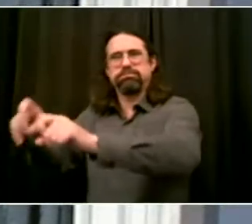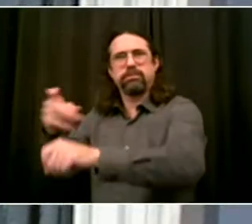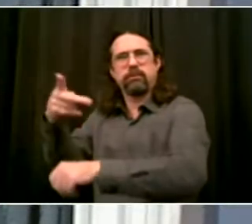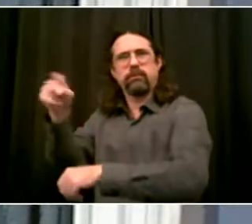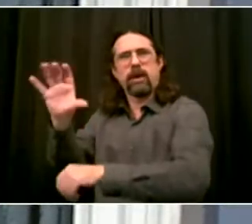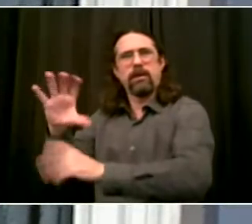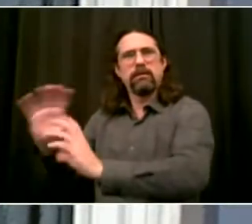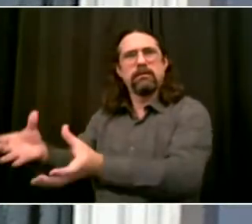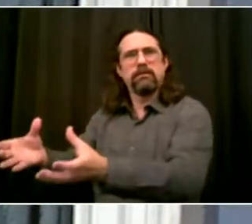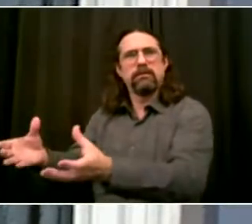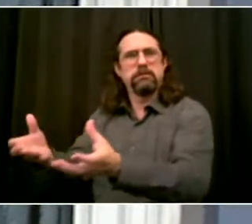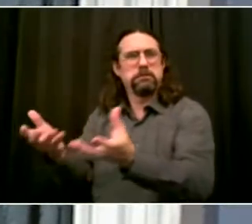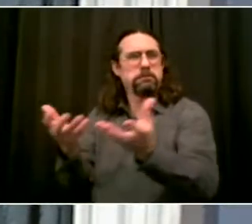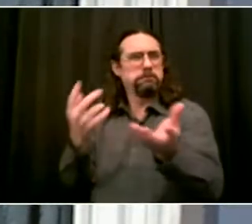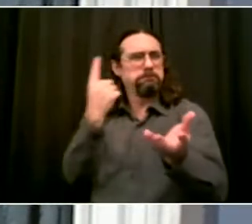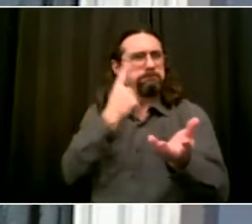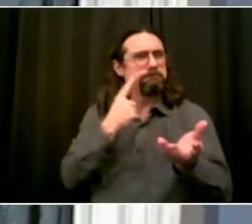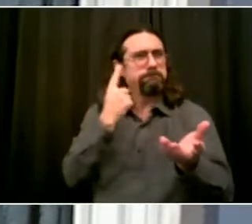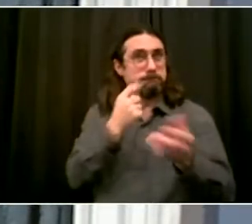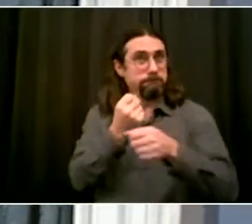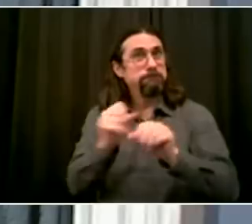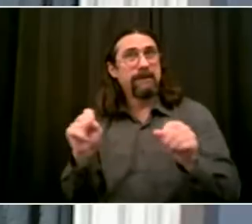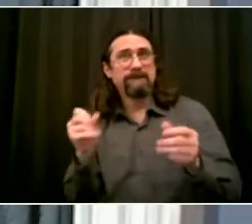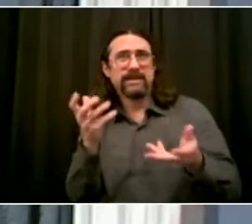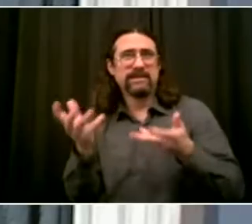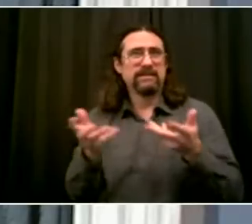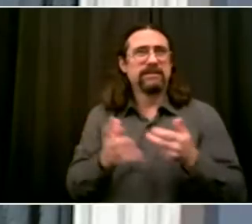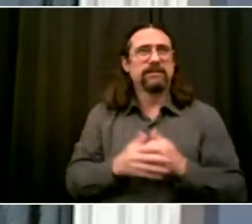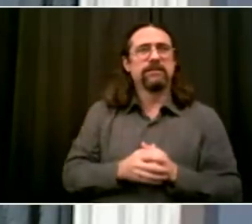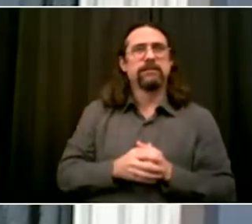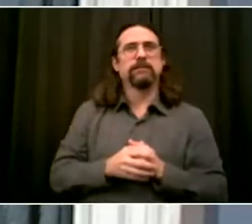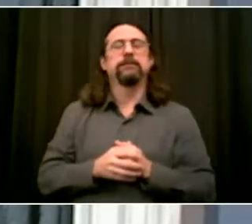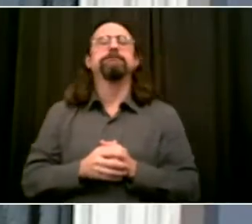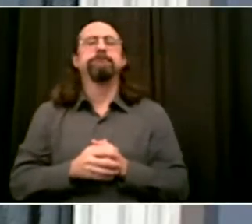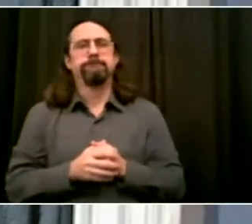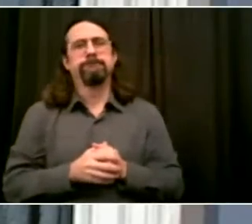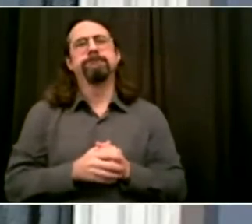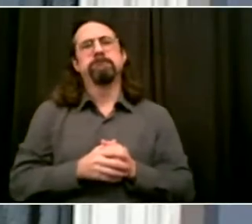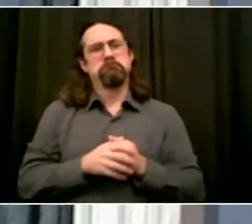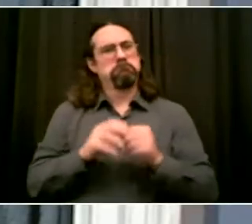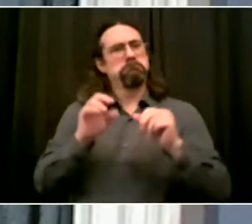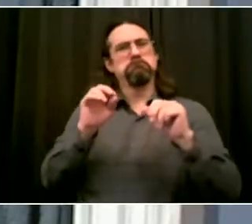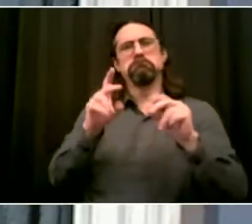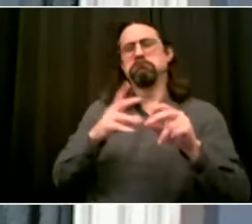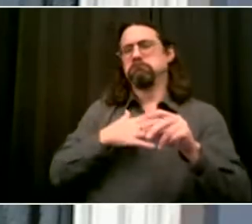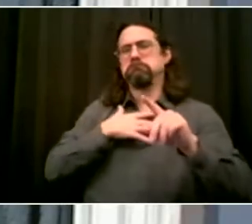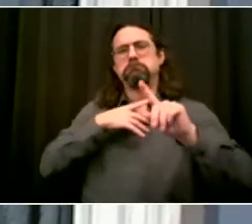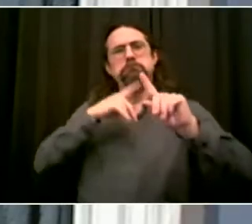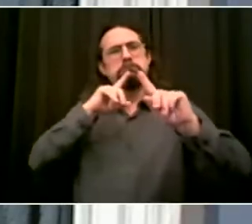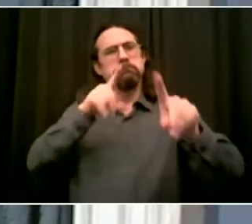HEALTHCARE LEADER SHIP, DR. CHASKY AND THEN DR. VARMA. YES, SIR.